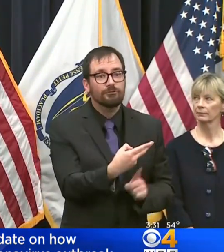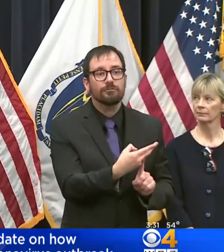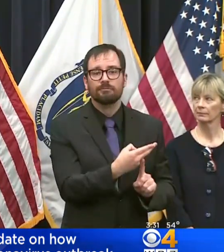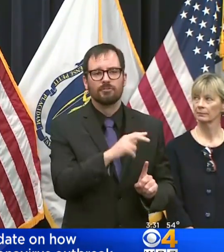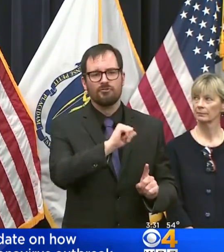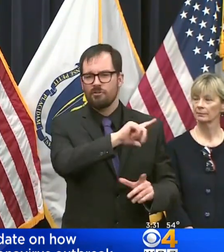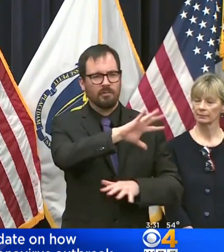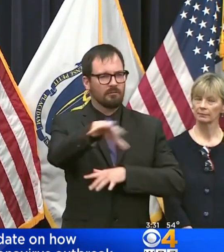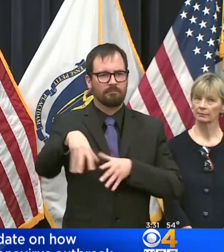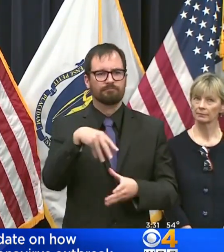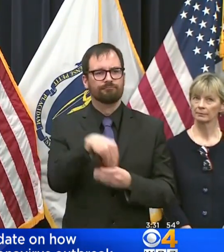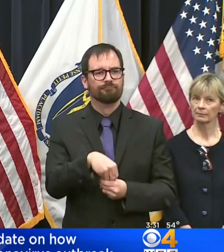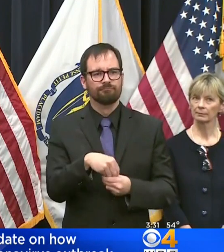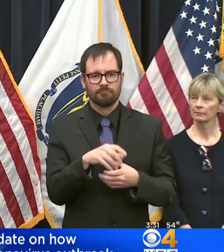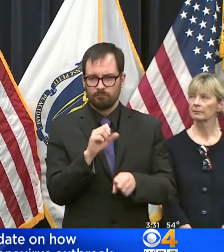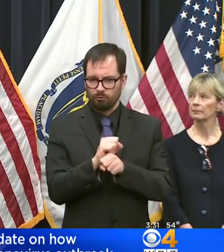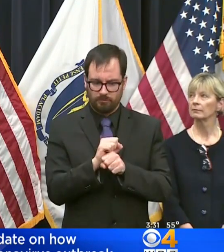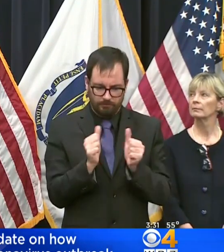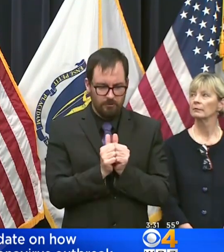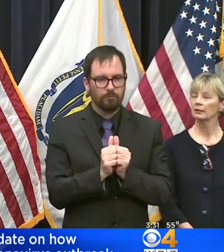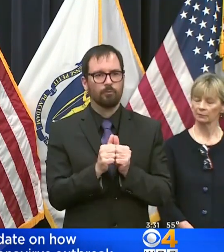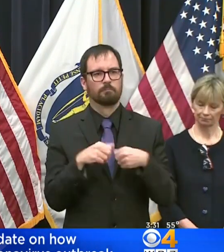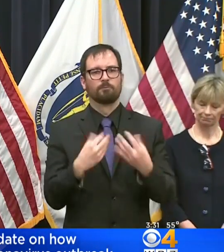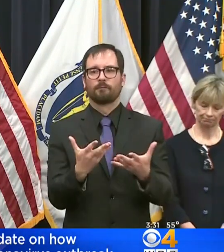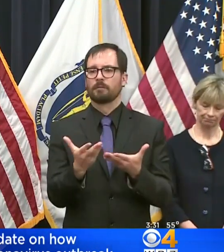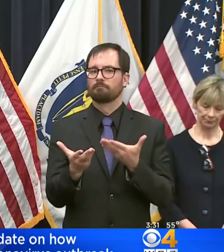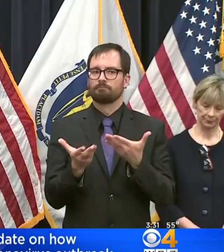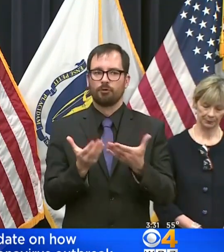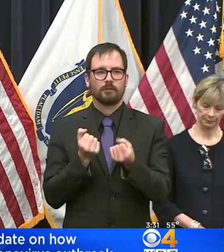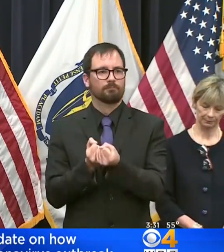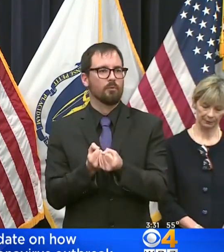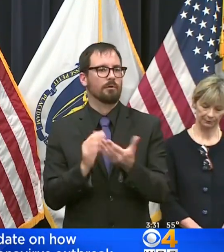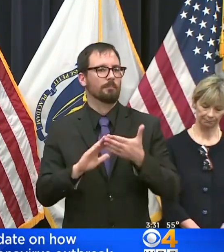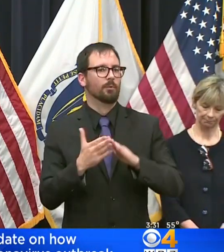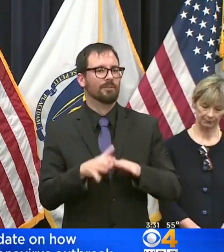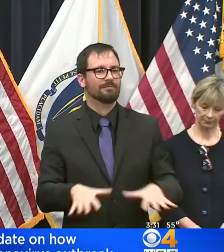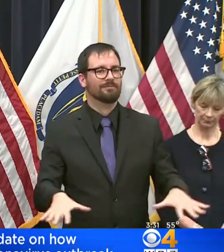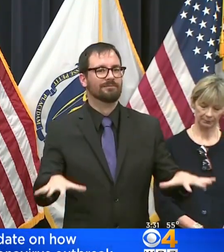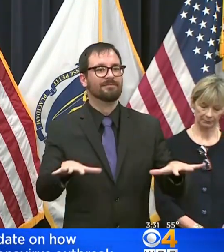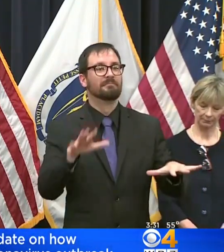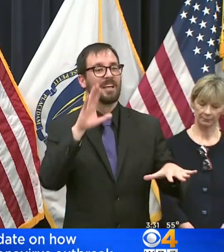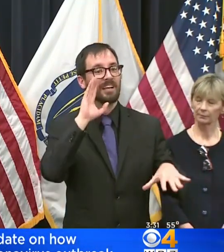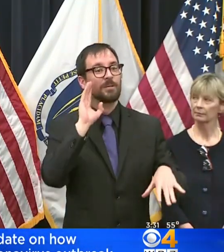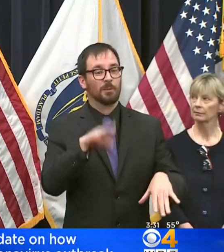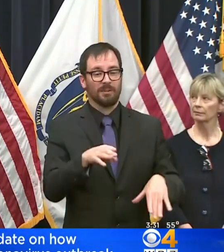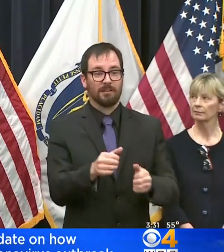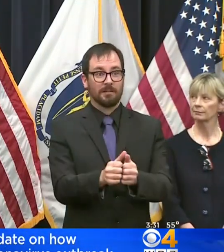PUBLIC HEALTH DO WHAT THEY NEED TO DO TO WORK WITH THE HEALTH CARE COMMUNITY TO ANTICIPATE THE